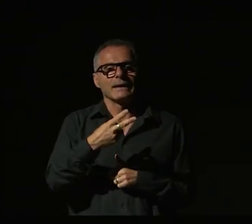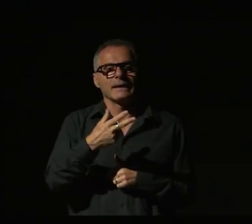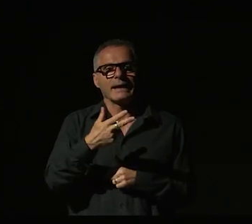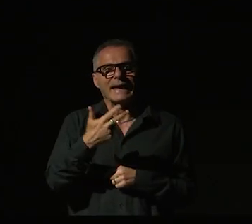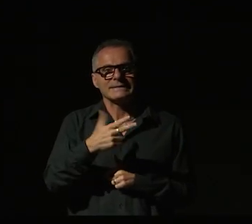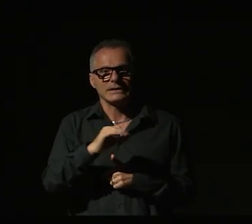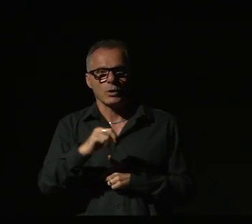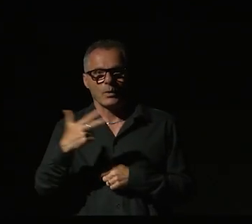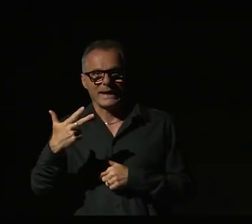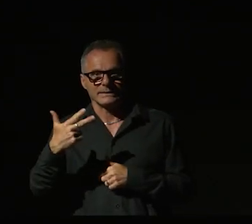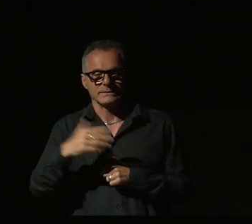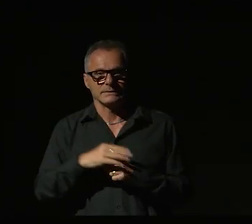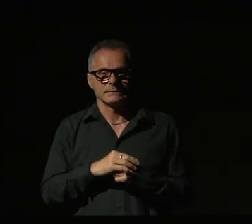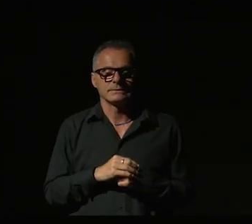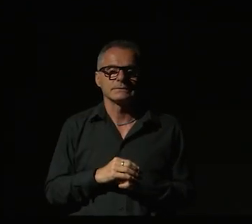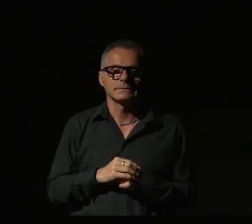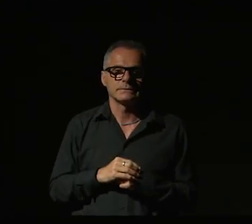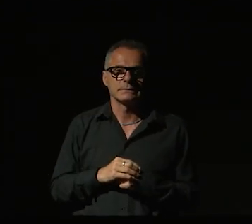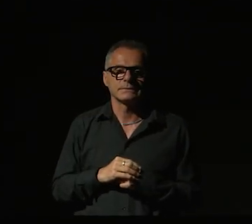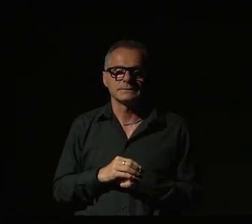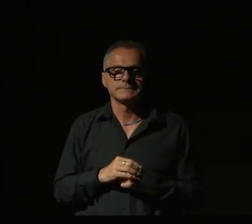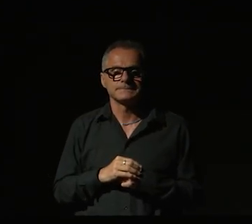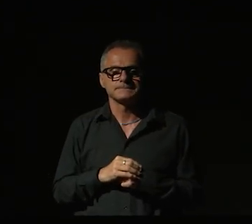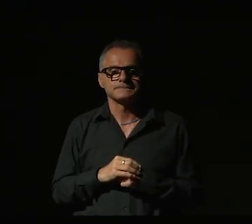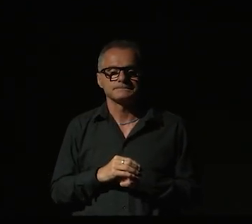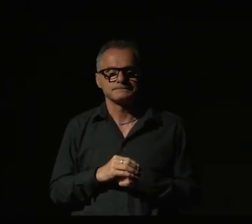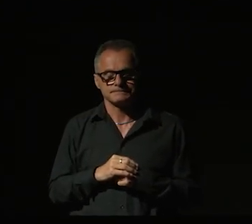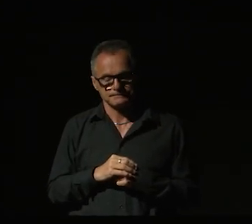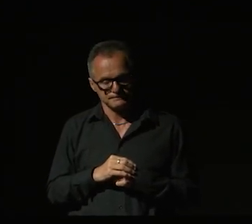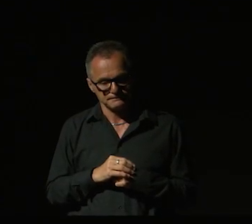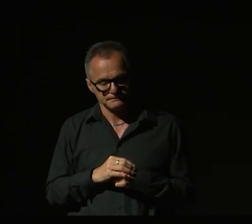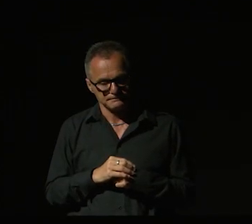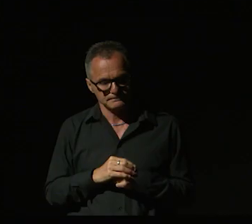They were executed and I think I mentioned that before just to reiterate, in charcoal